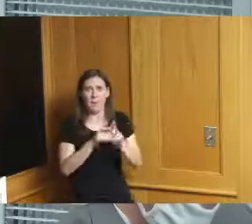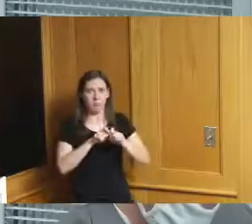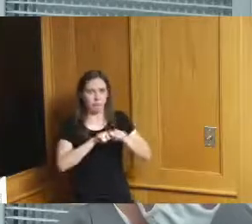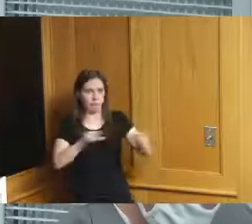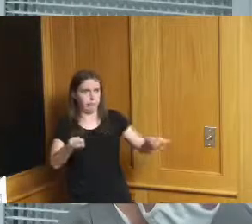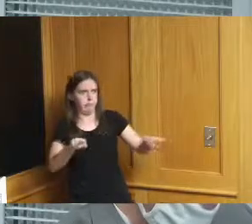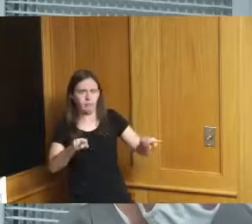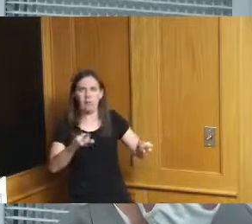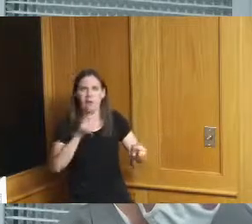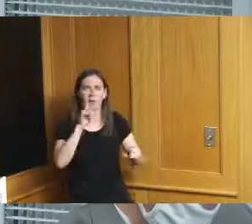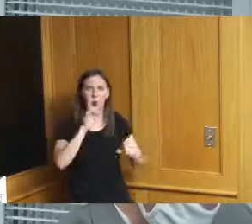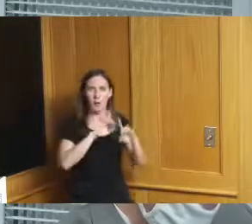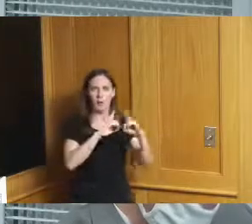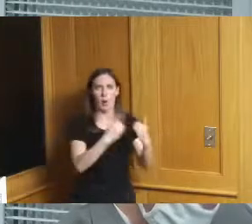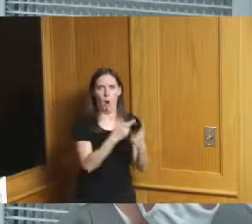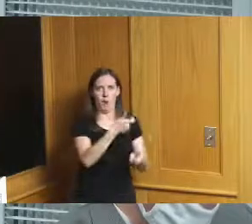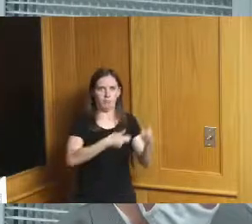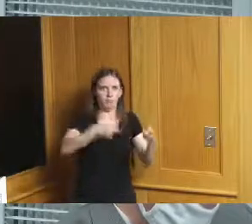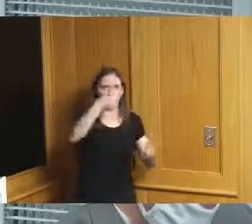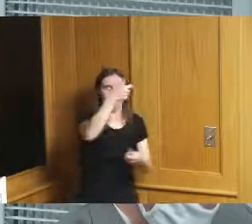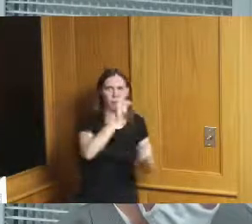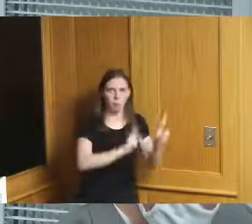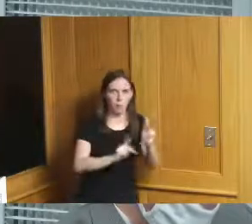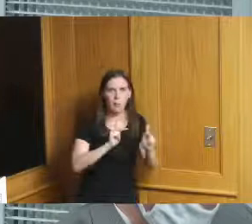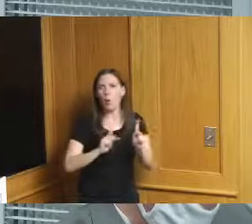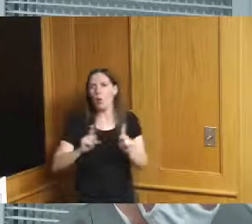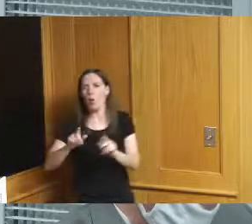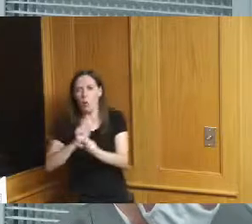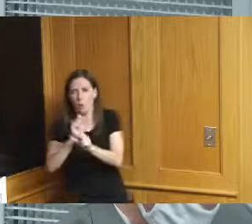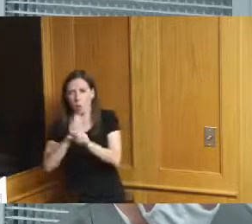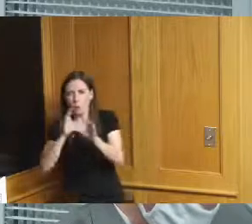to all county uh employees under the Board of County Commissioners as well so everyone